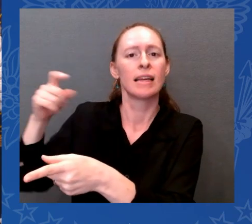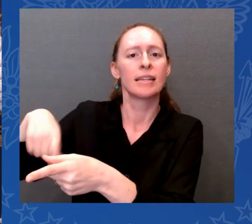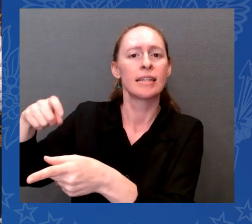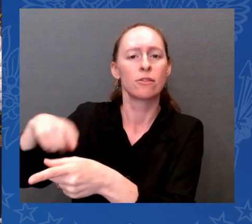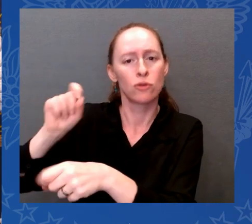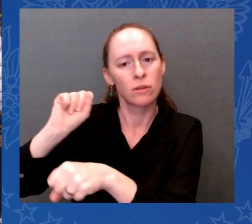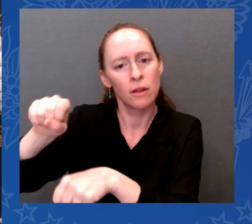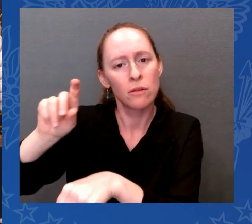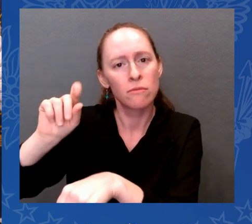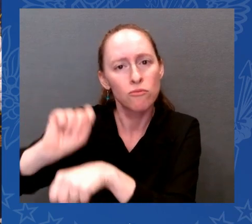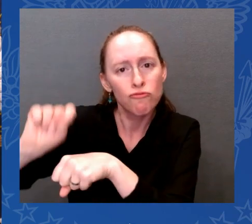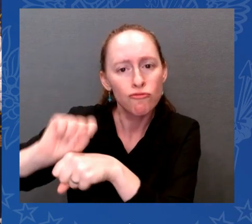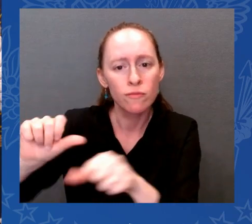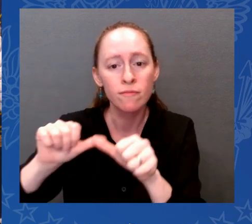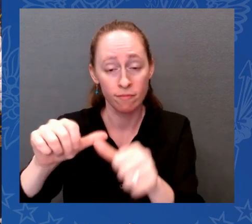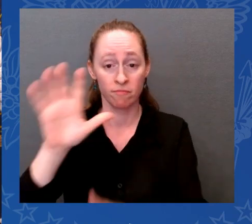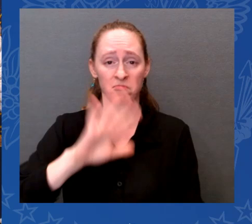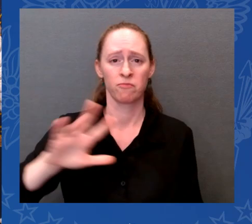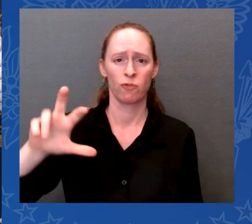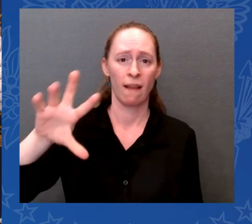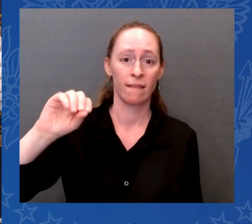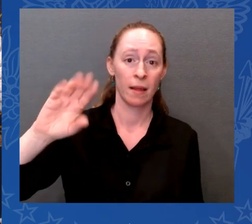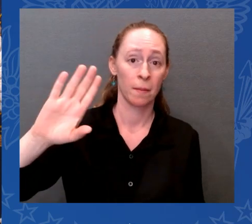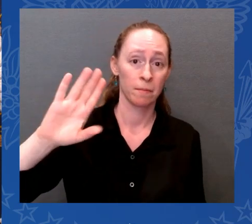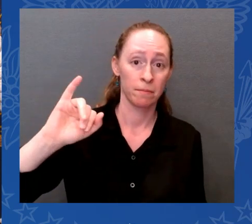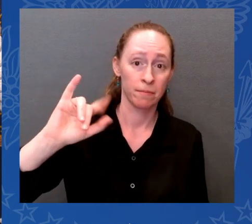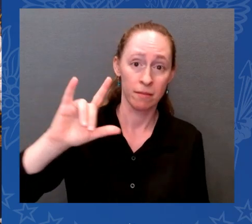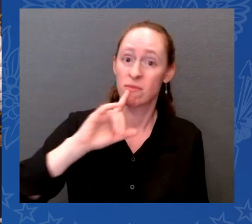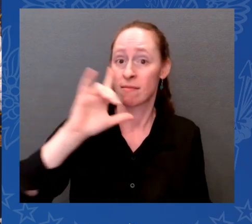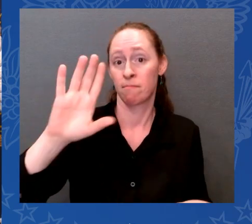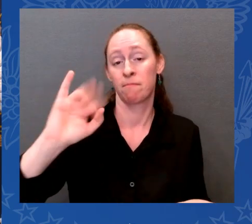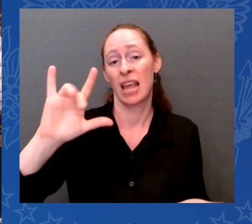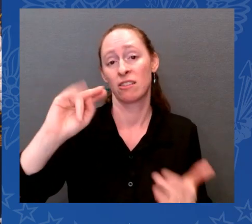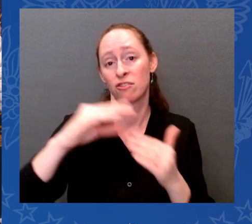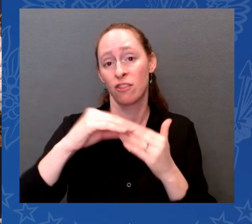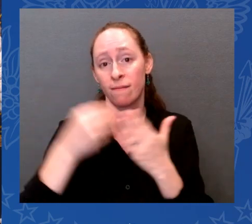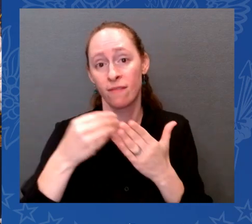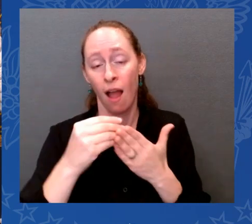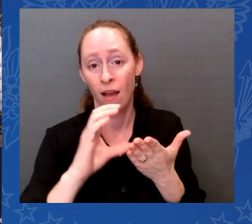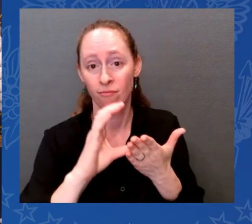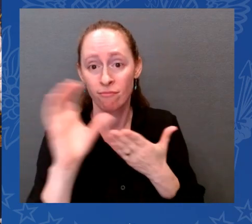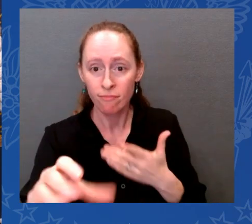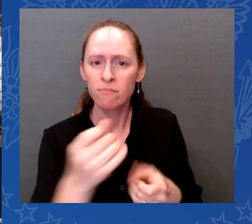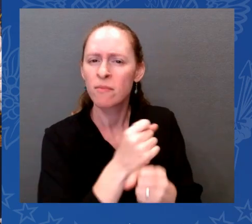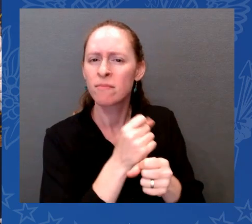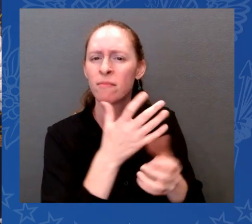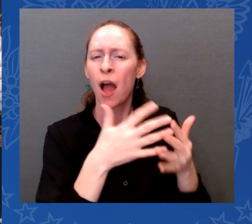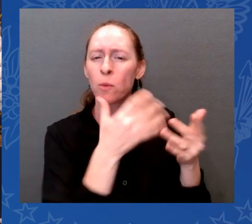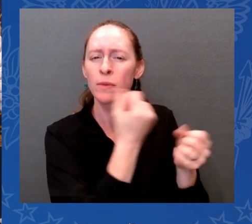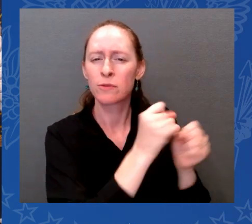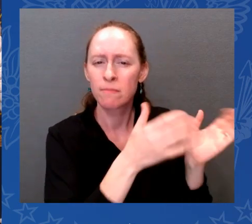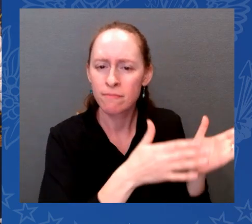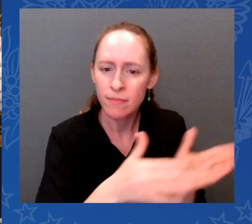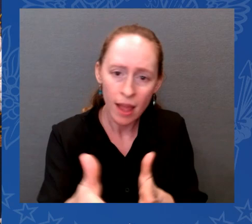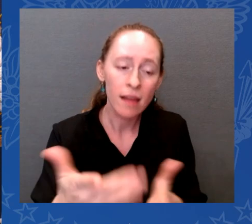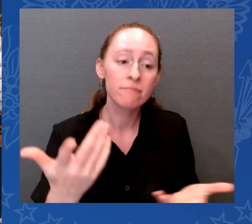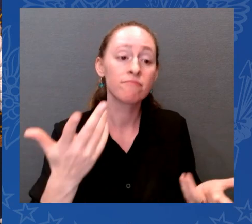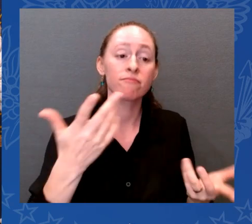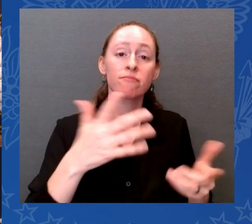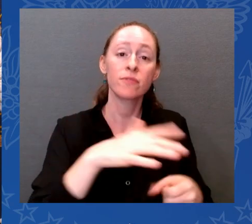in the American Rescue Plan to help states and local -- states and cities keep first responders on the job,